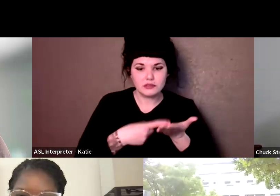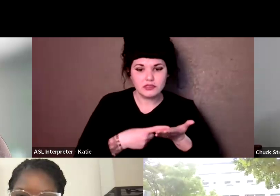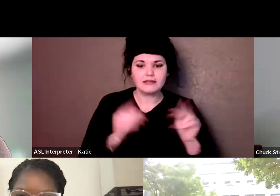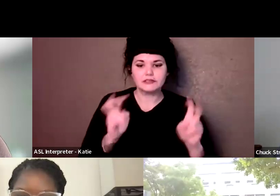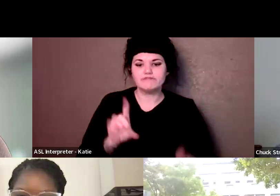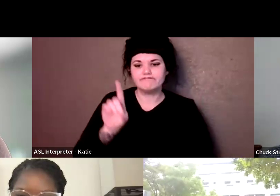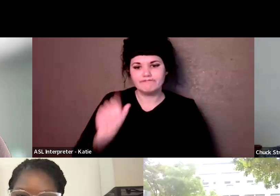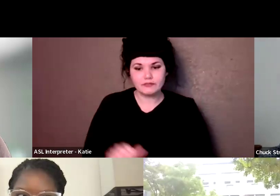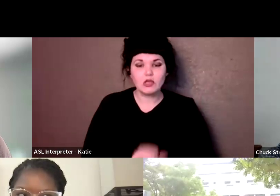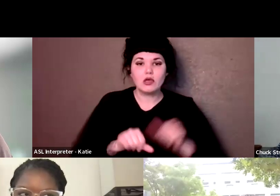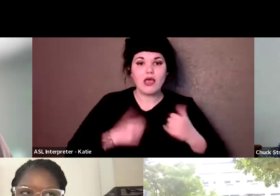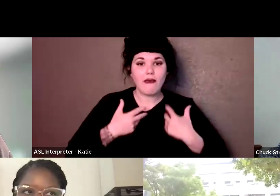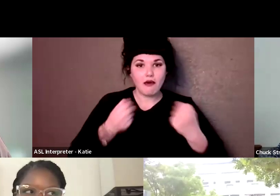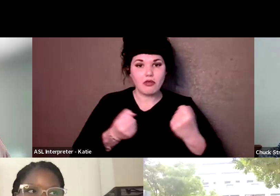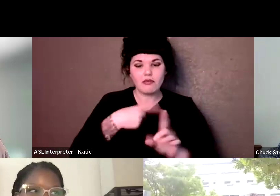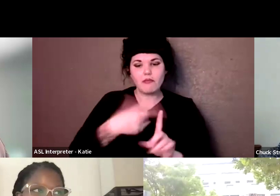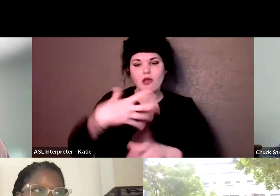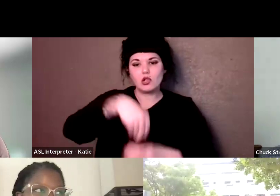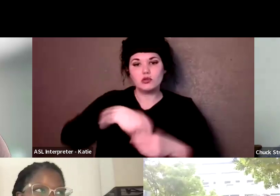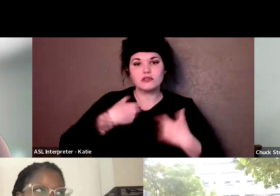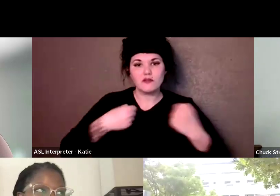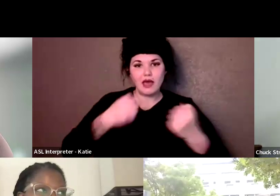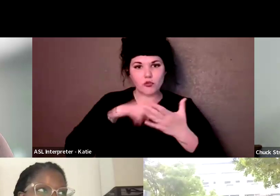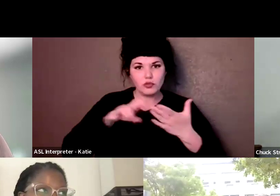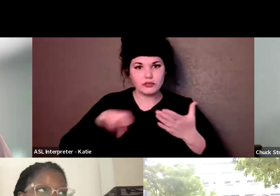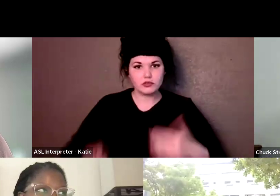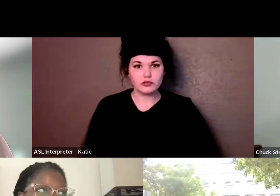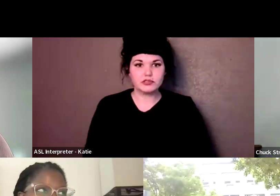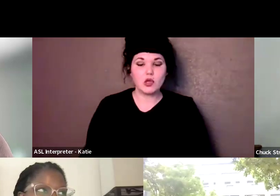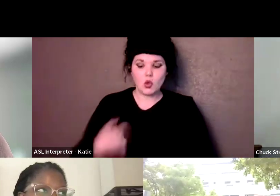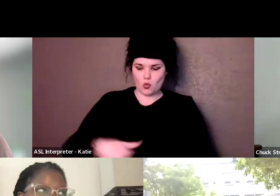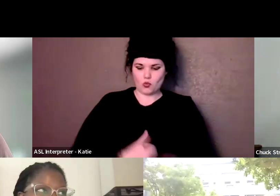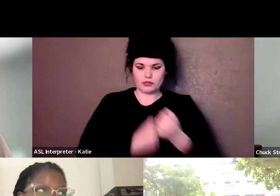inclusive health research. This event is brought to you by the American Association on Health